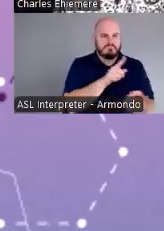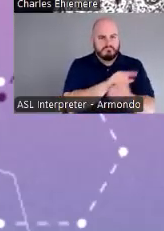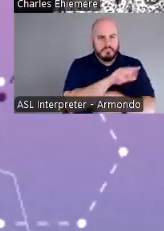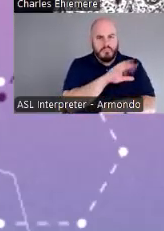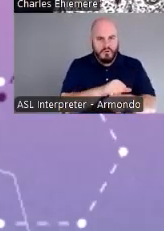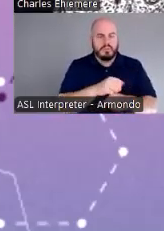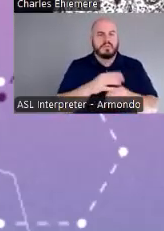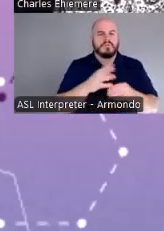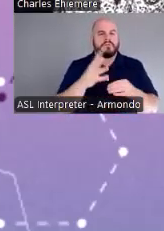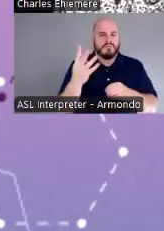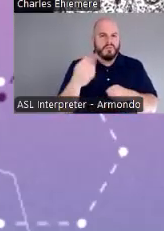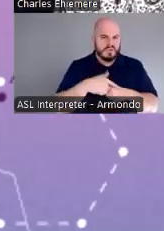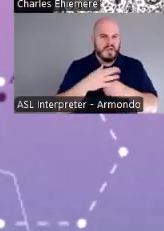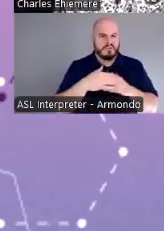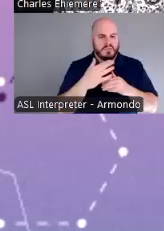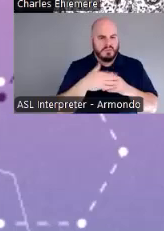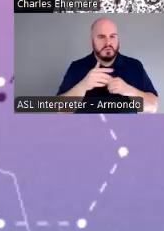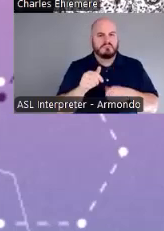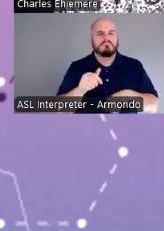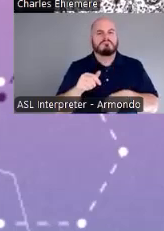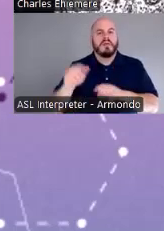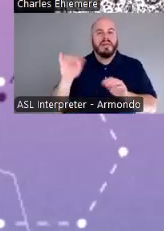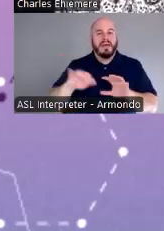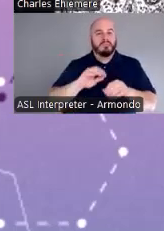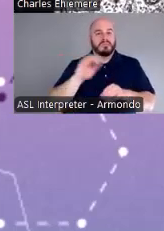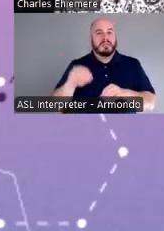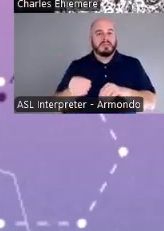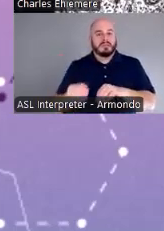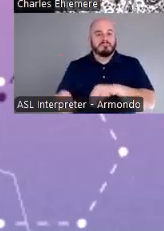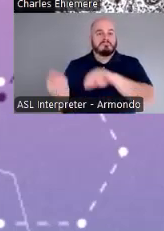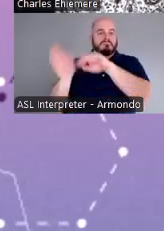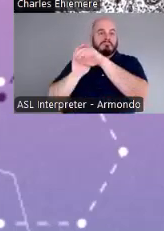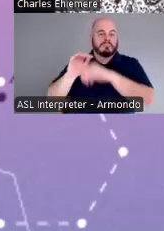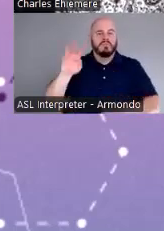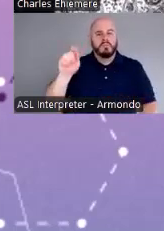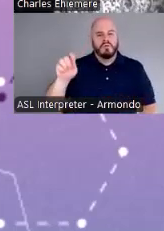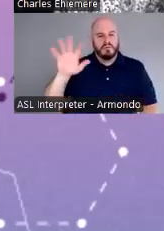for facility births, 12.3%.